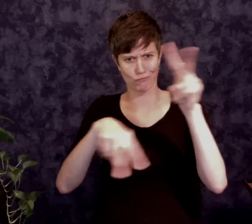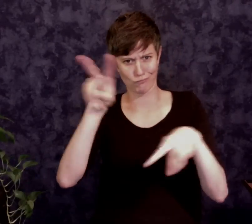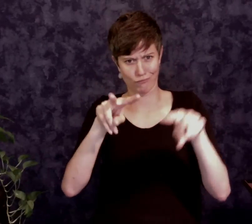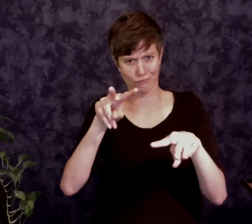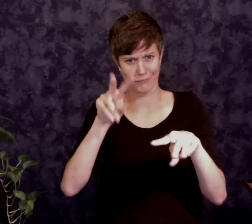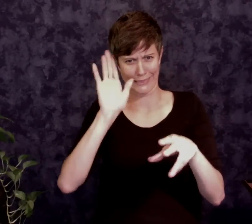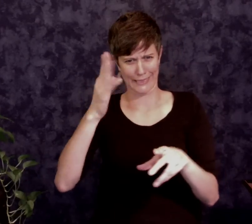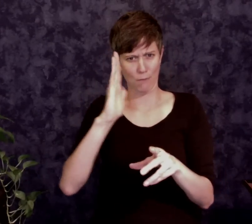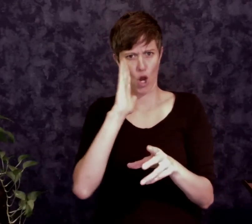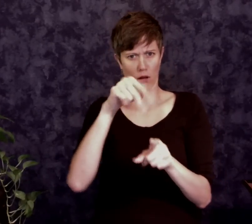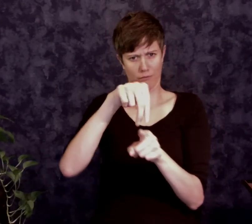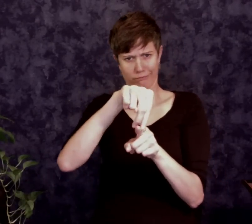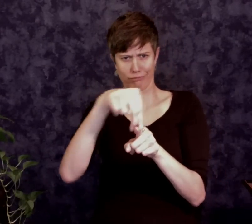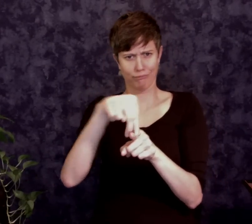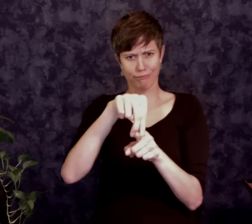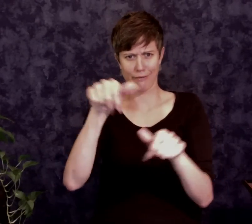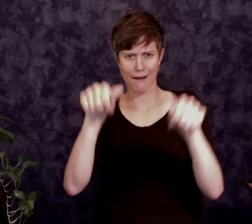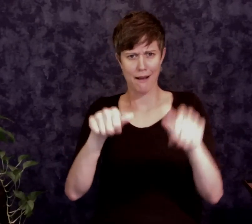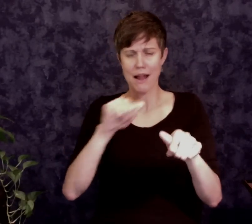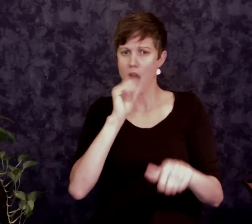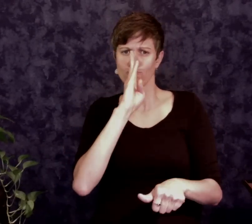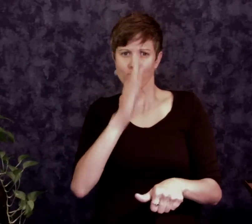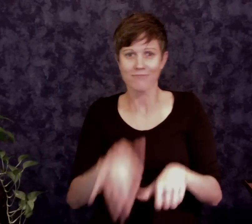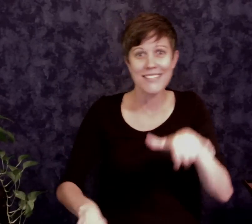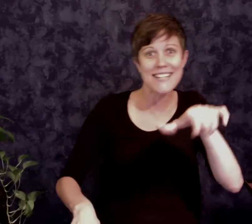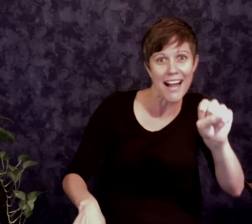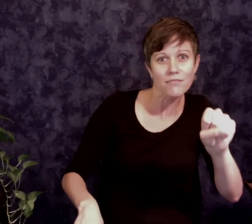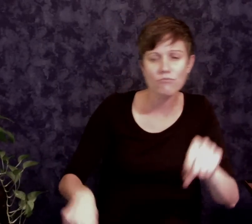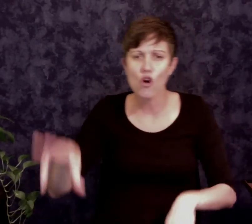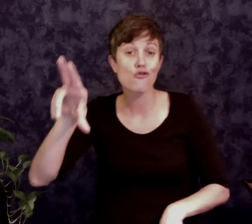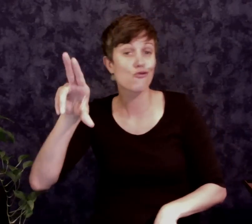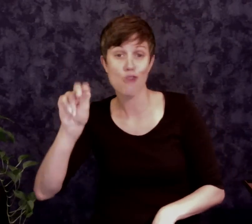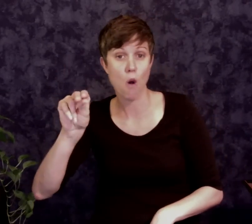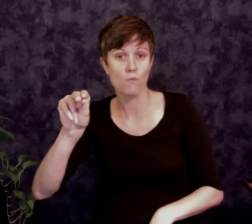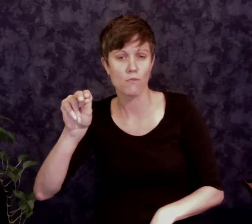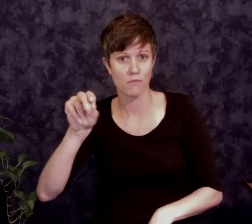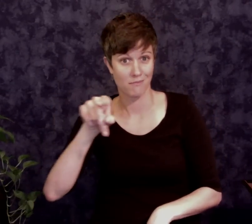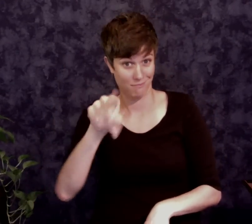You notice that person is not sure, they are undecided. They did not directly say "yes" or "no."